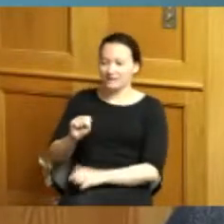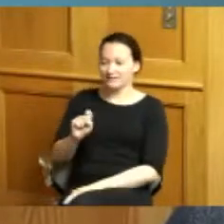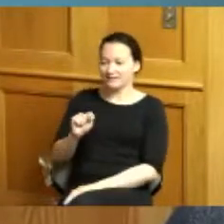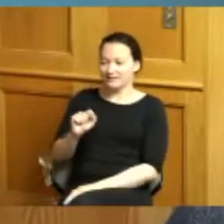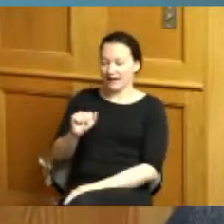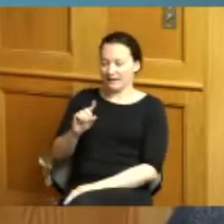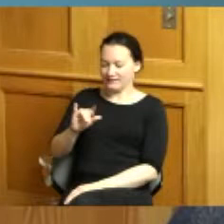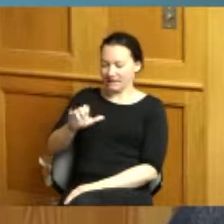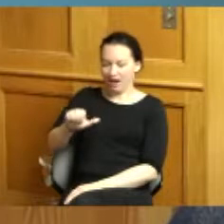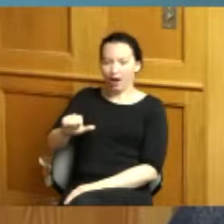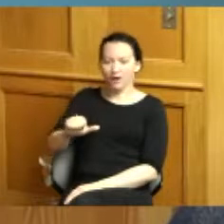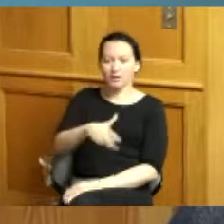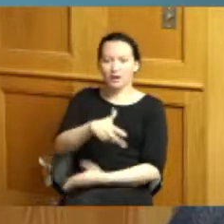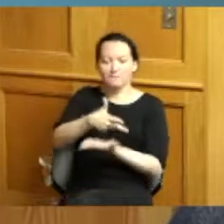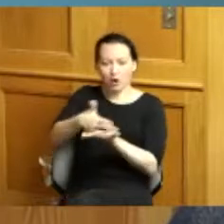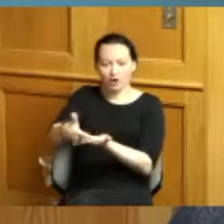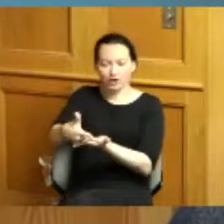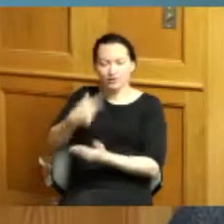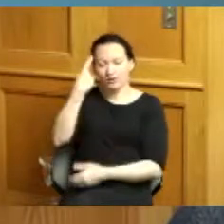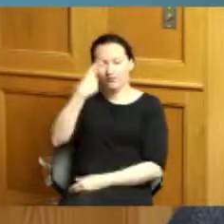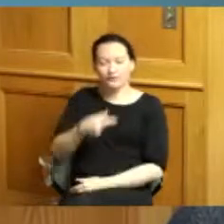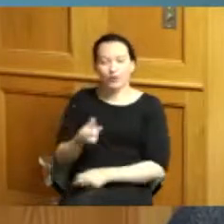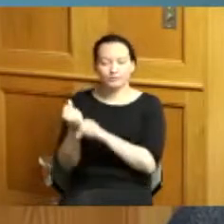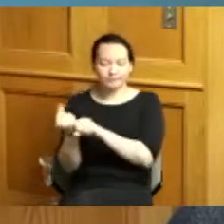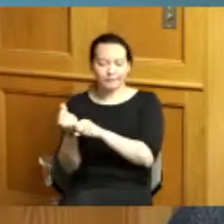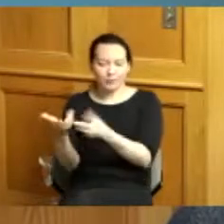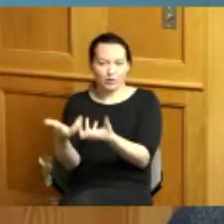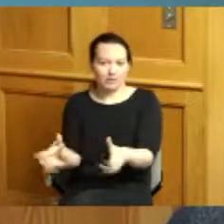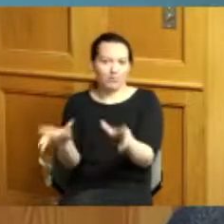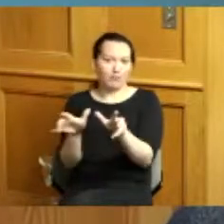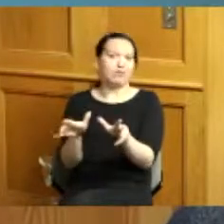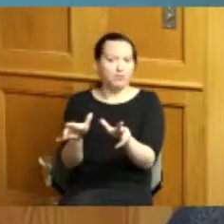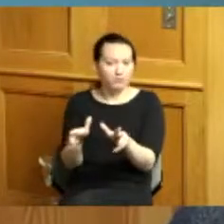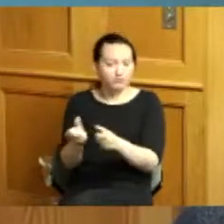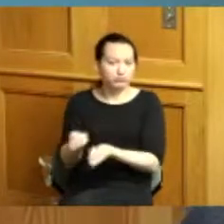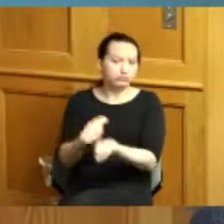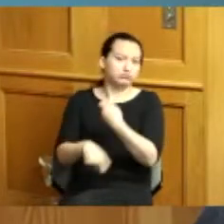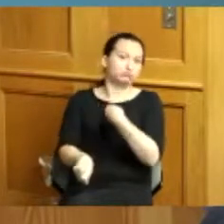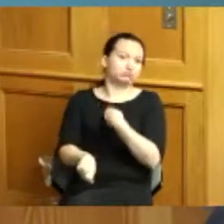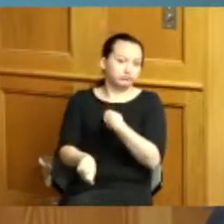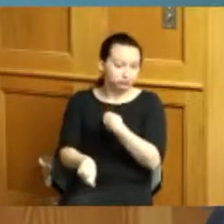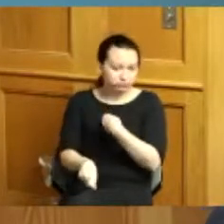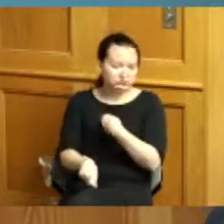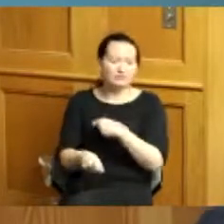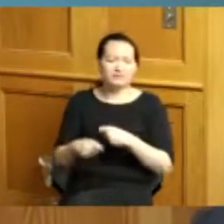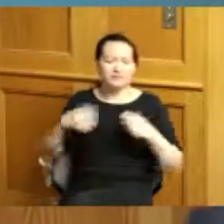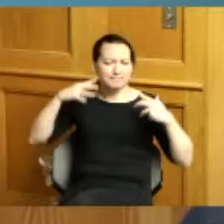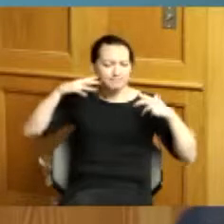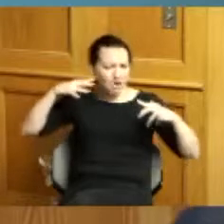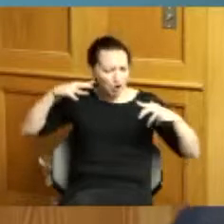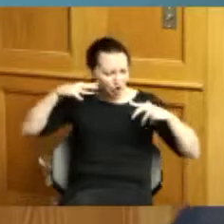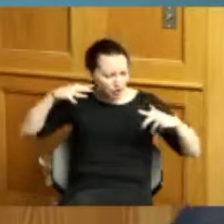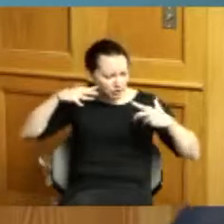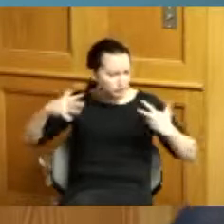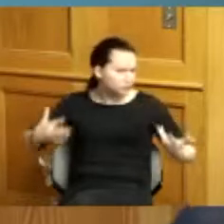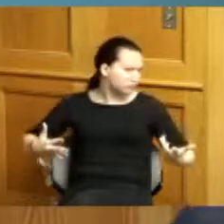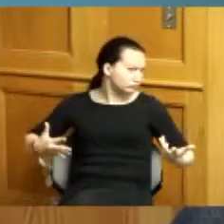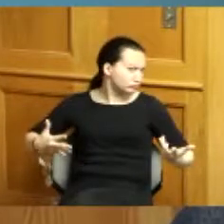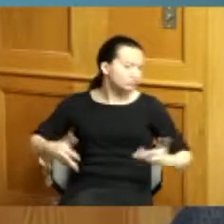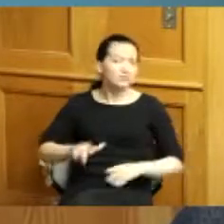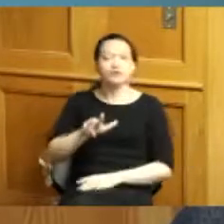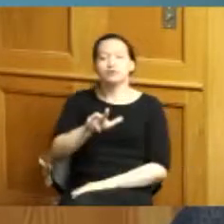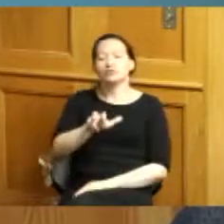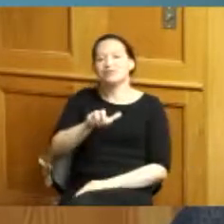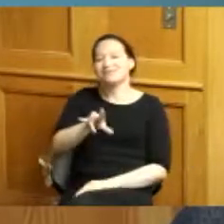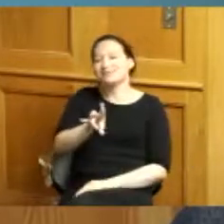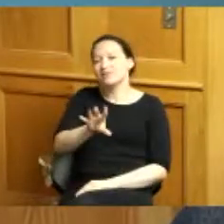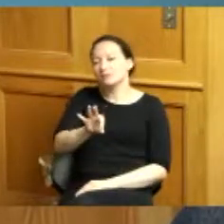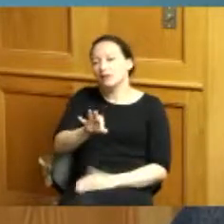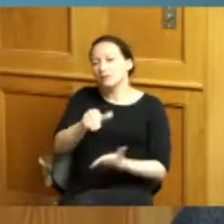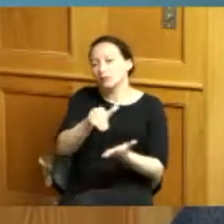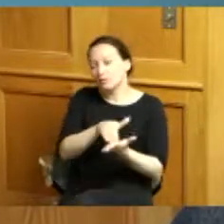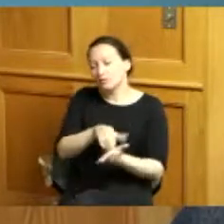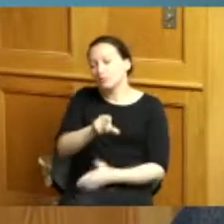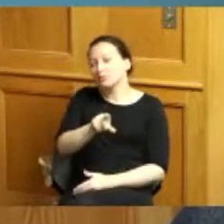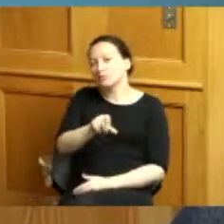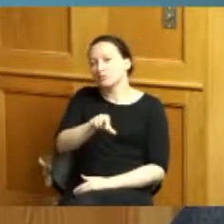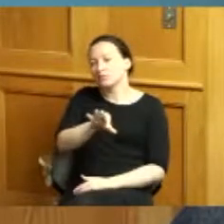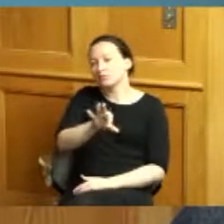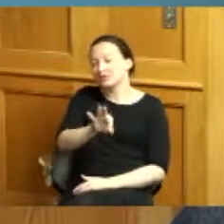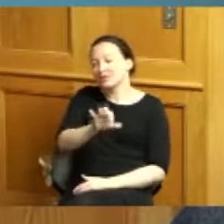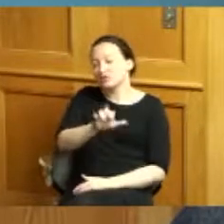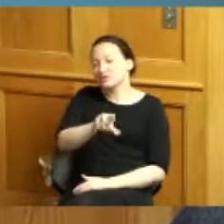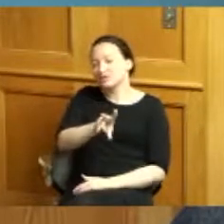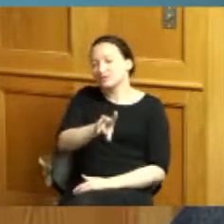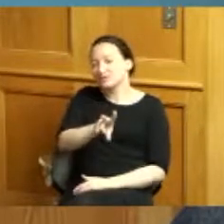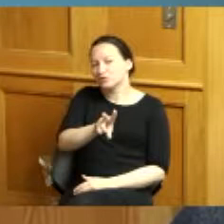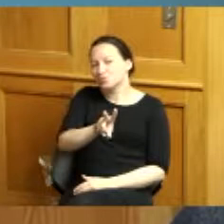and parking for Great American Ballpark to get Replacements of the speaker 379 792 dollars item